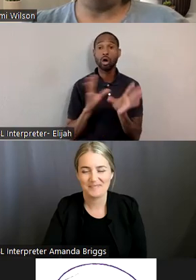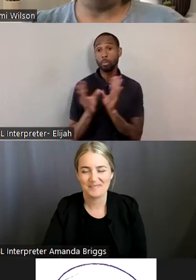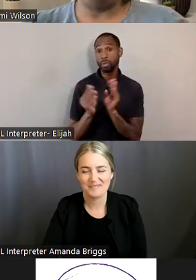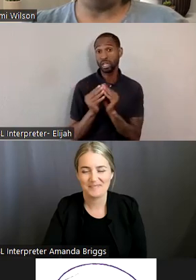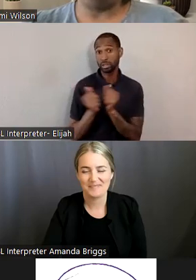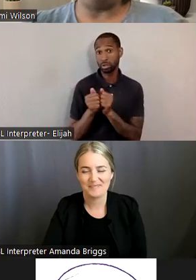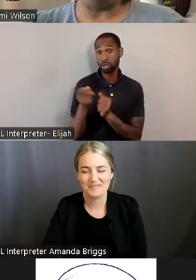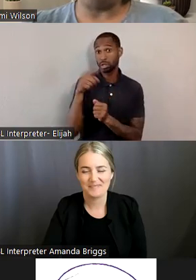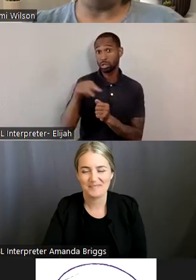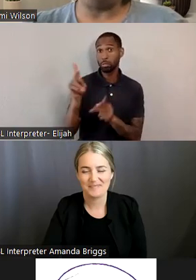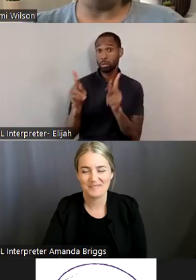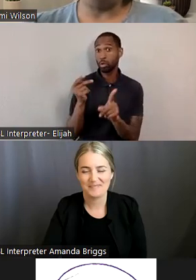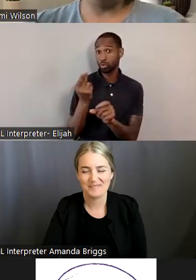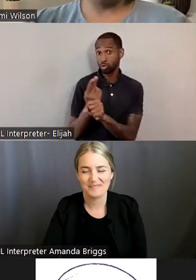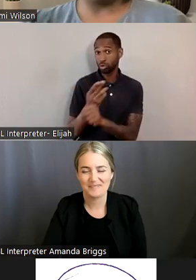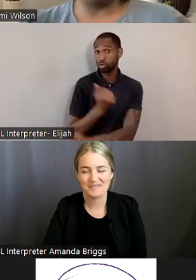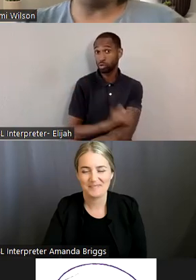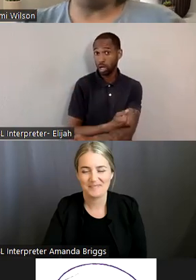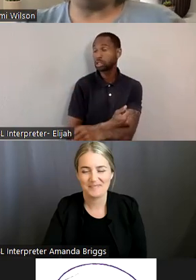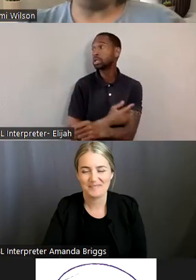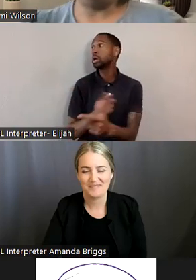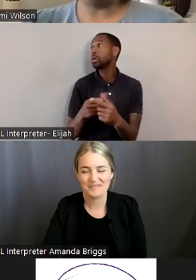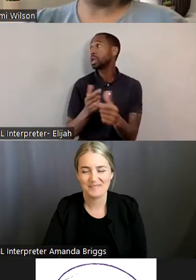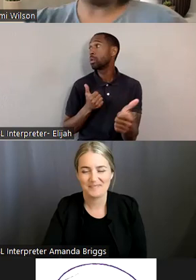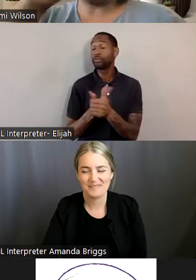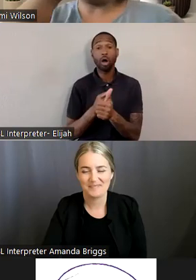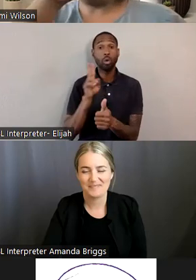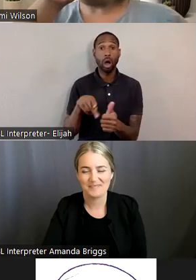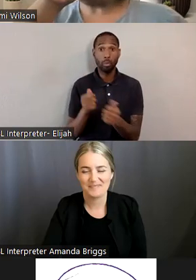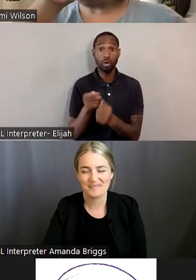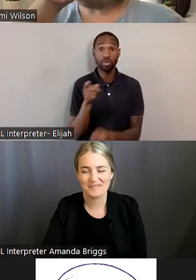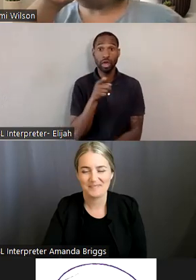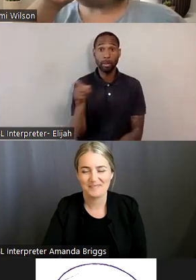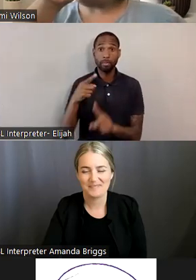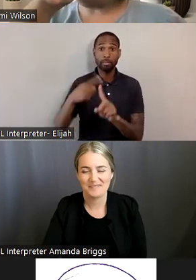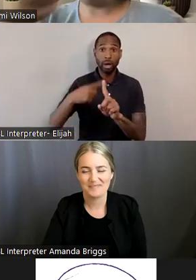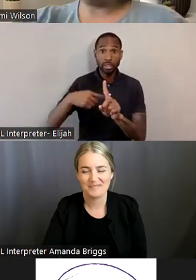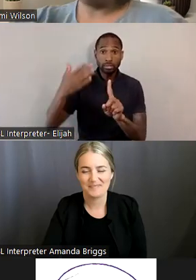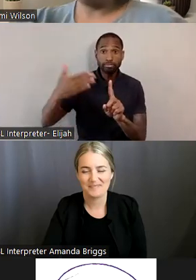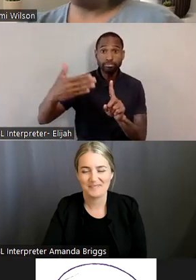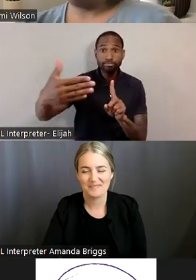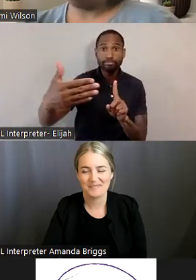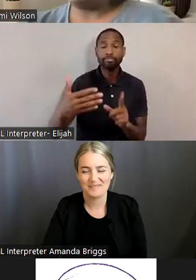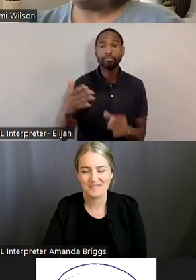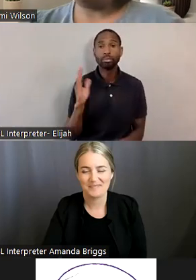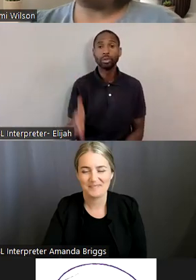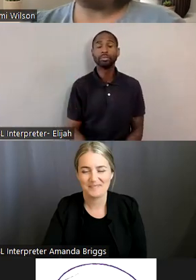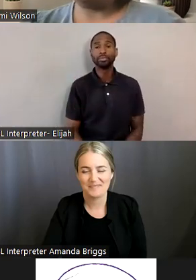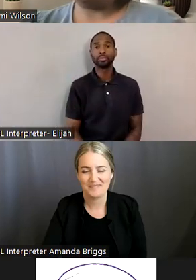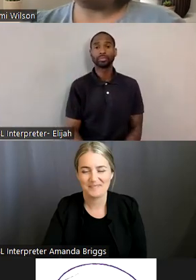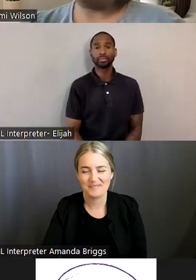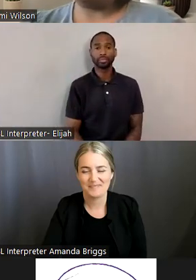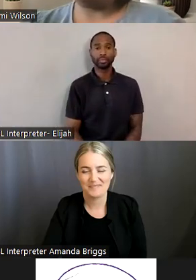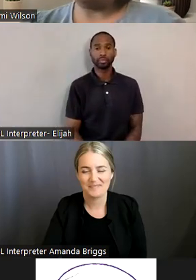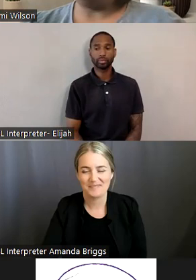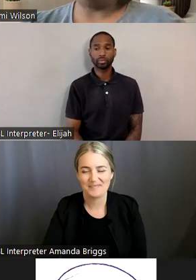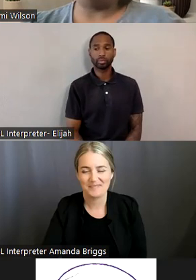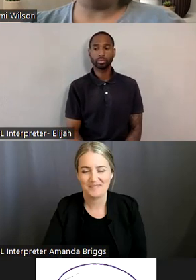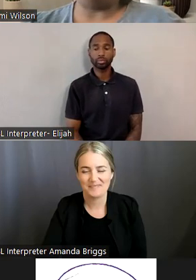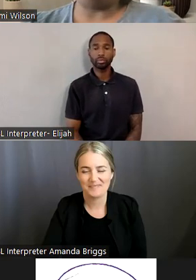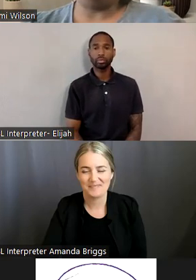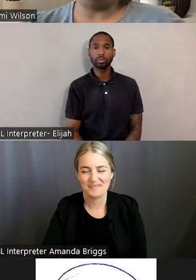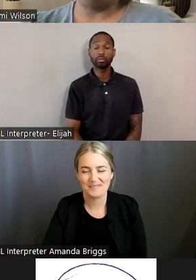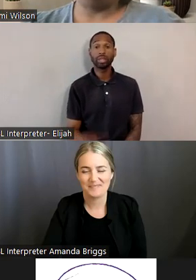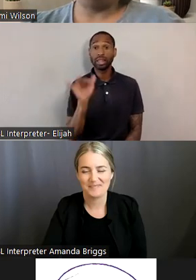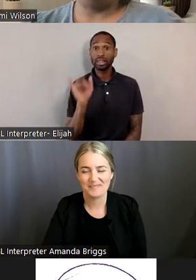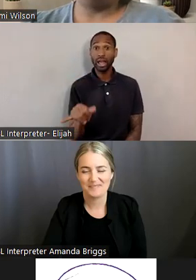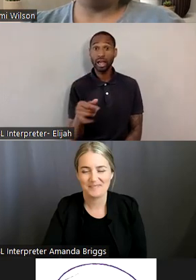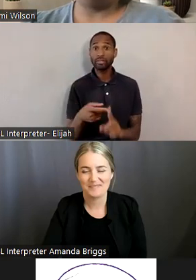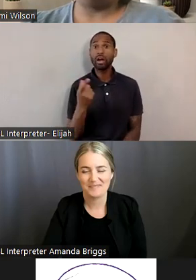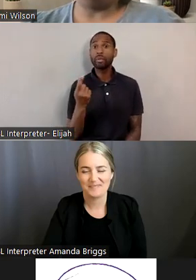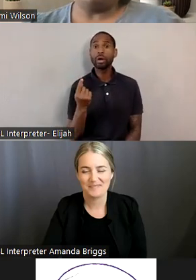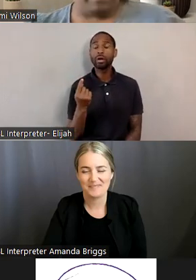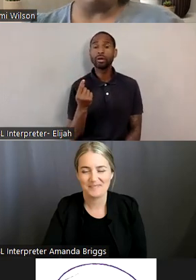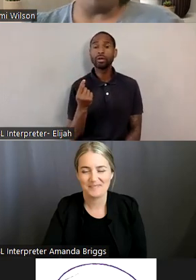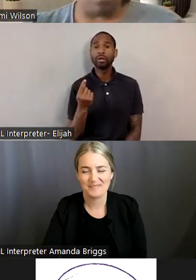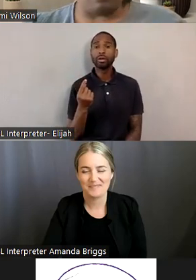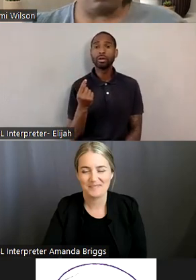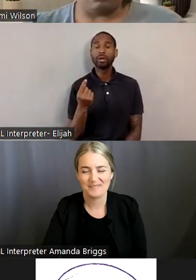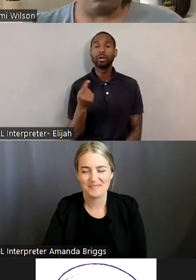And follow up on over the months. And that comes from having building that rapport